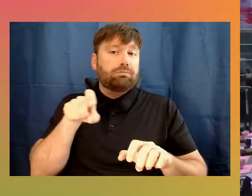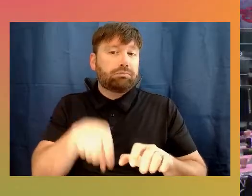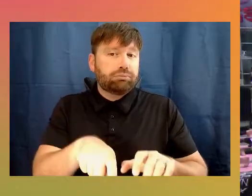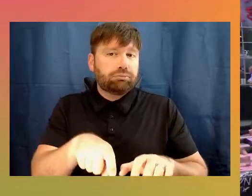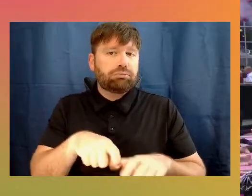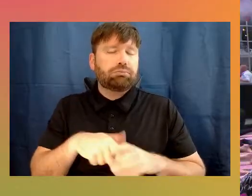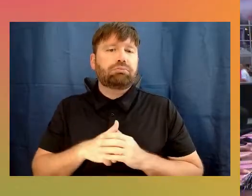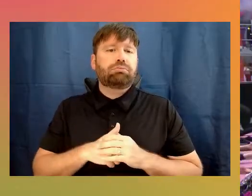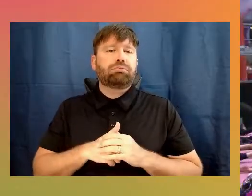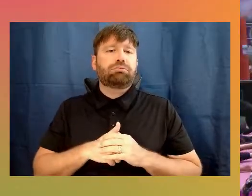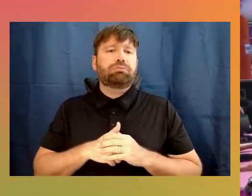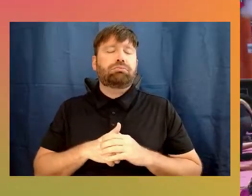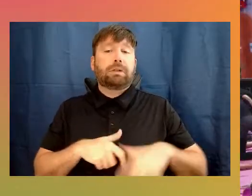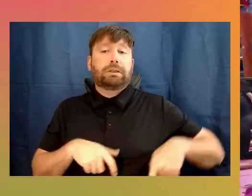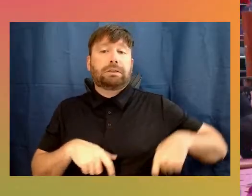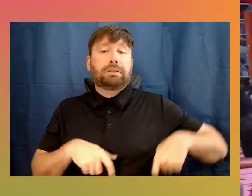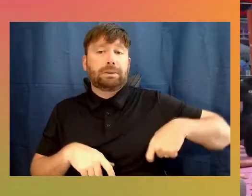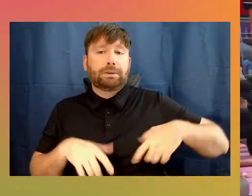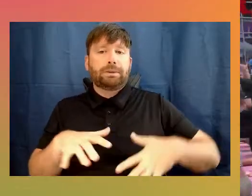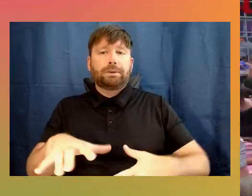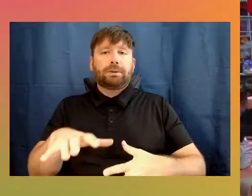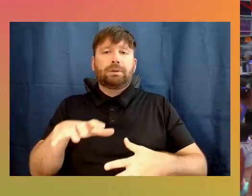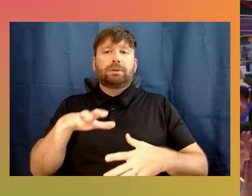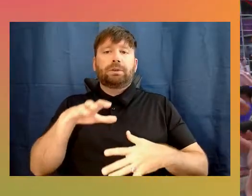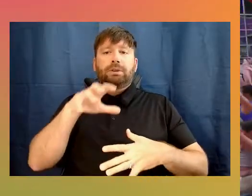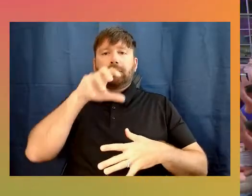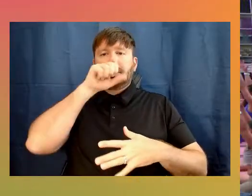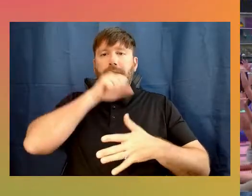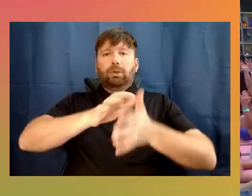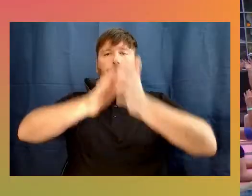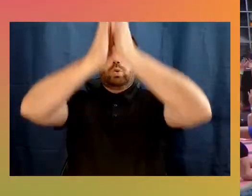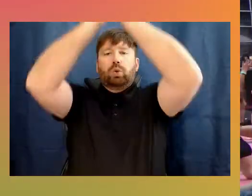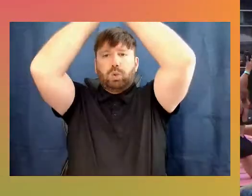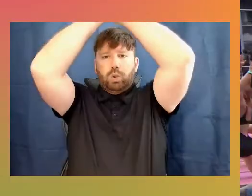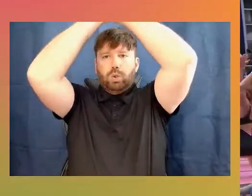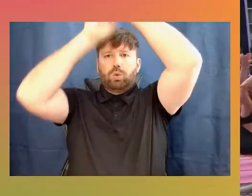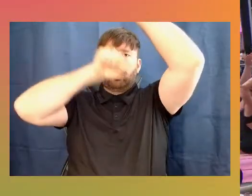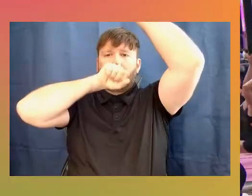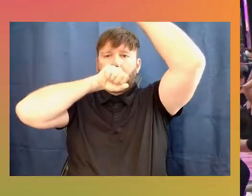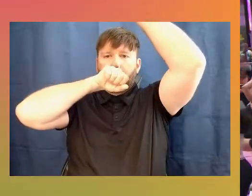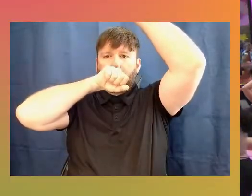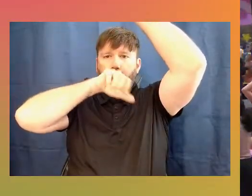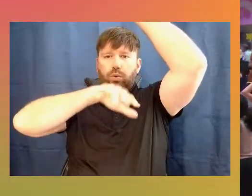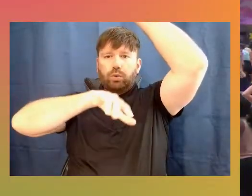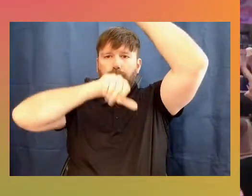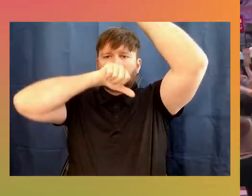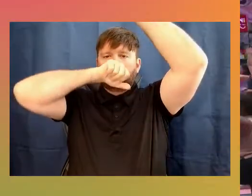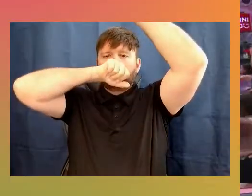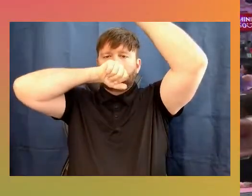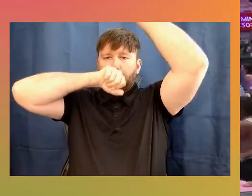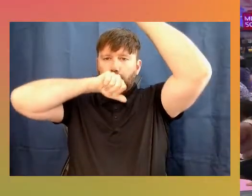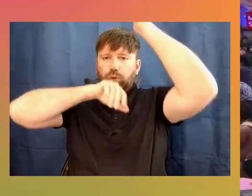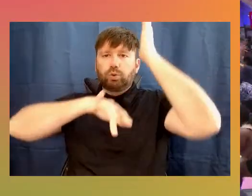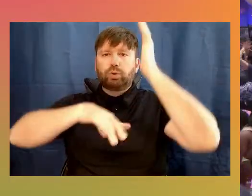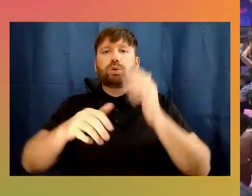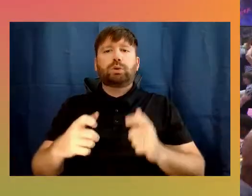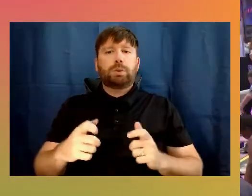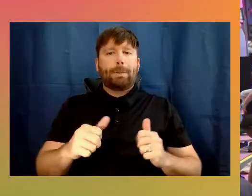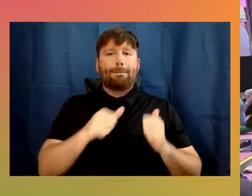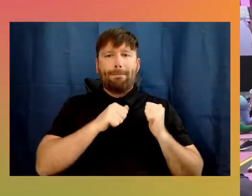SQUEEZE.